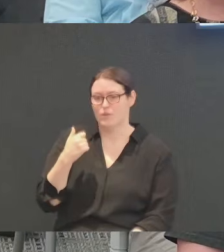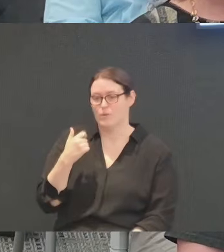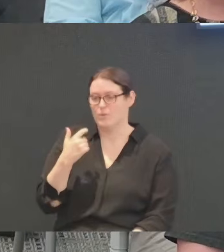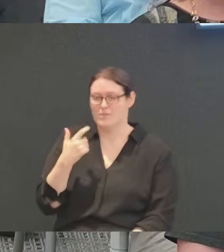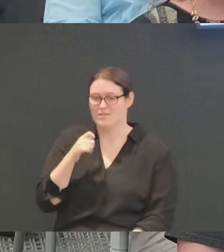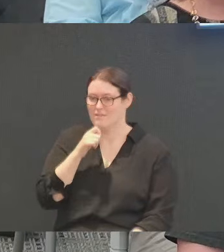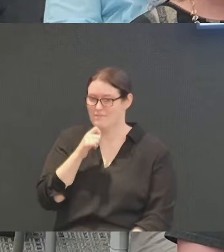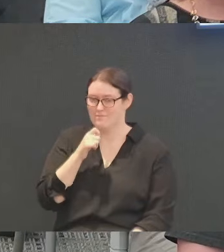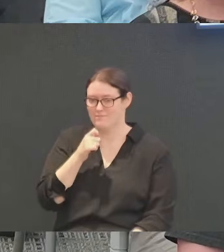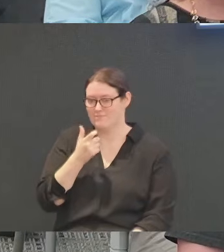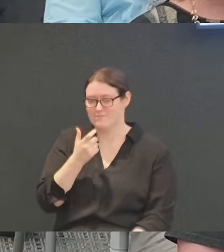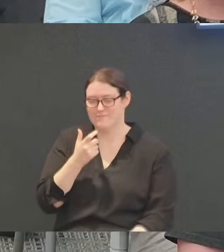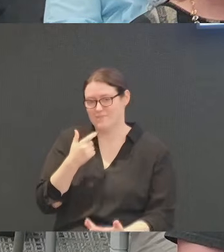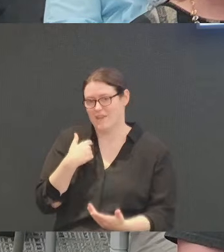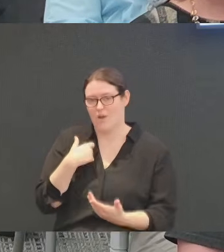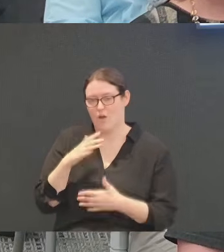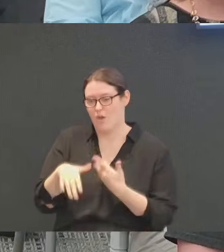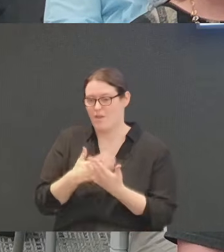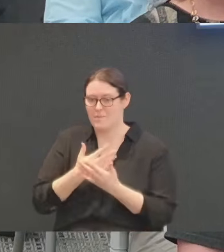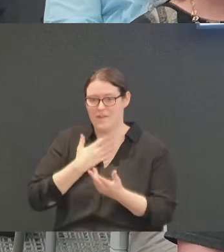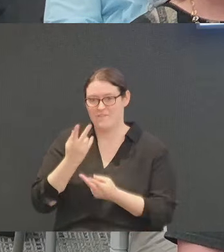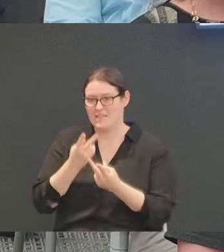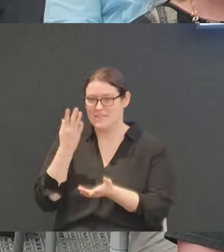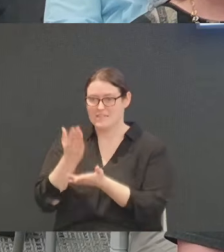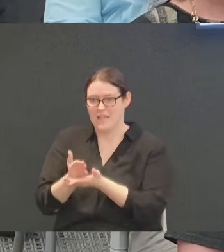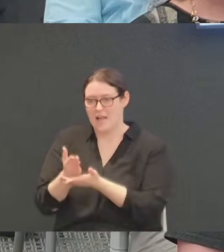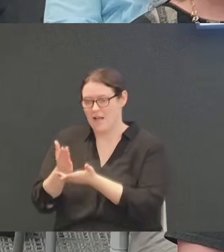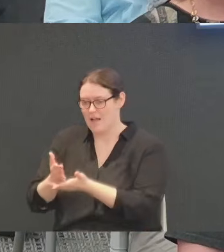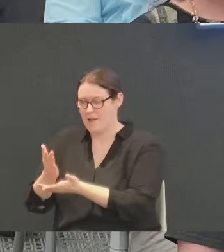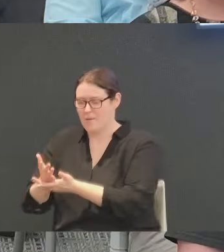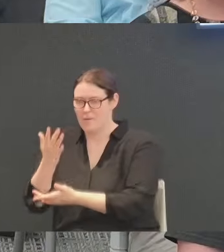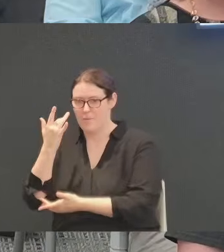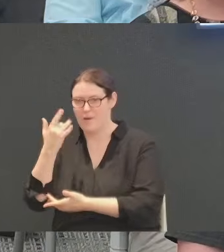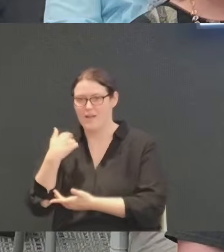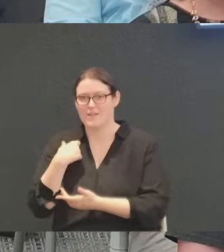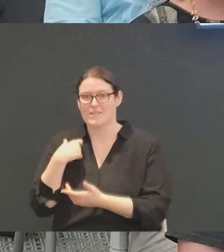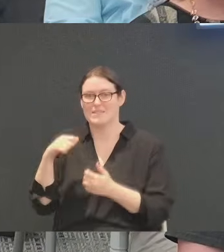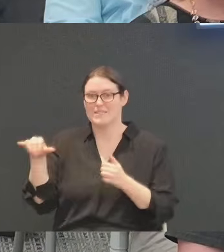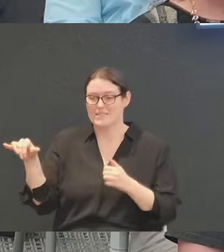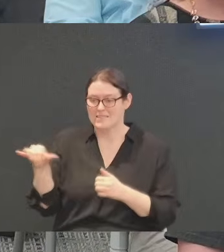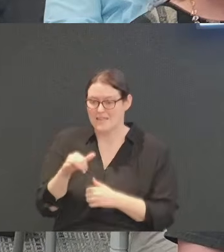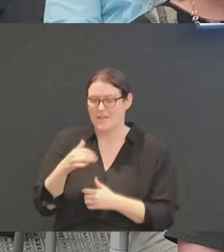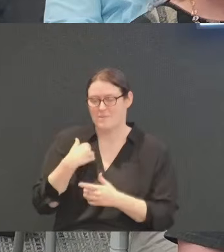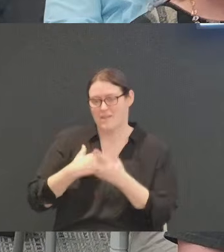back my home visits because I repeated the same pattern of domestic violence because my mother